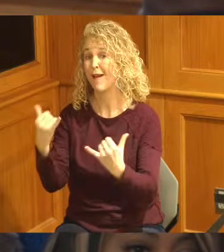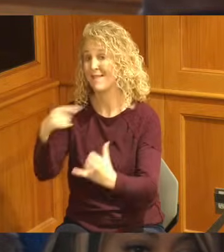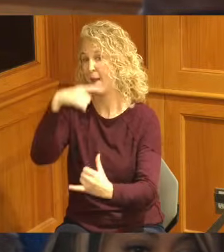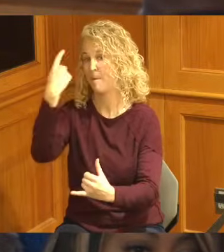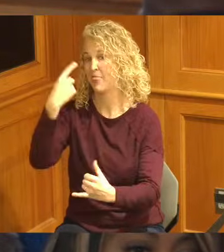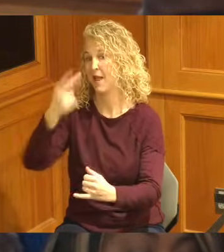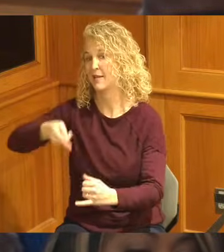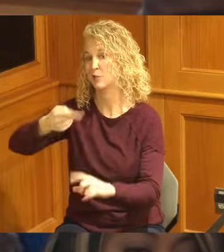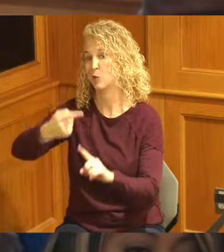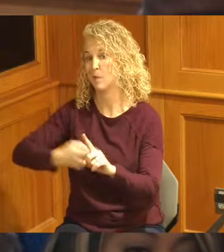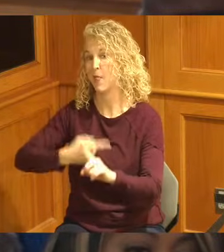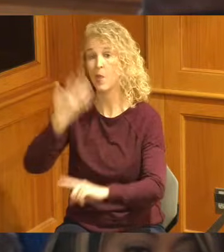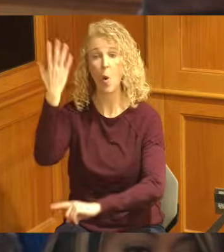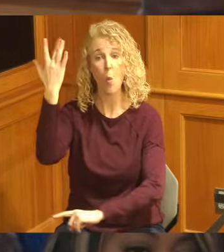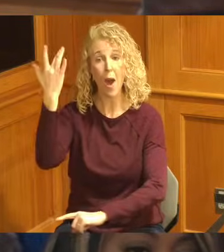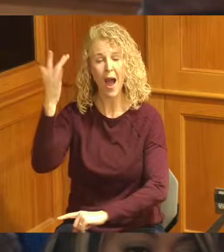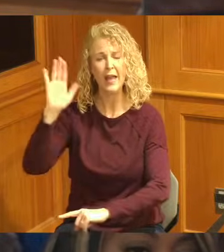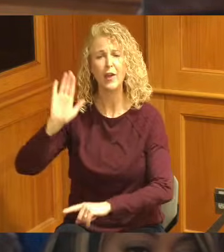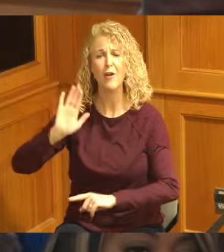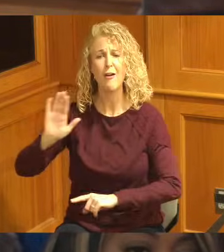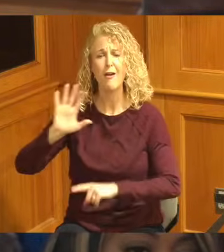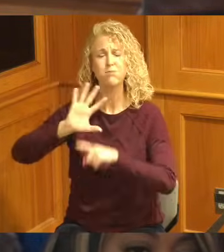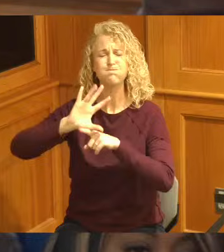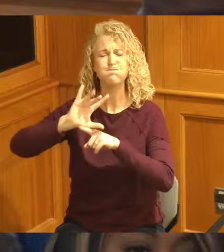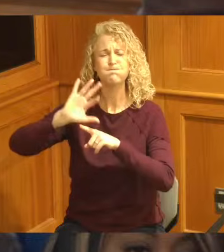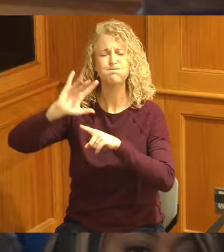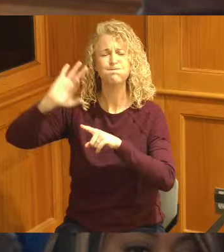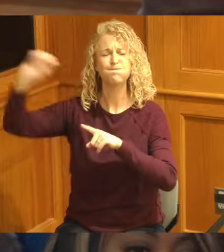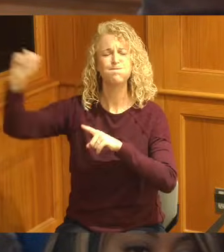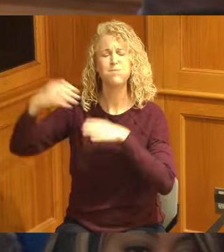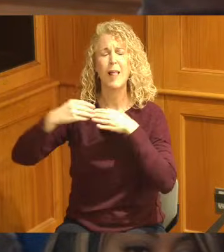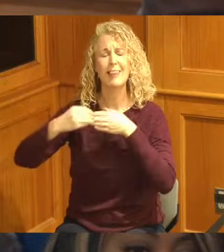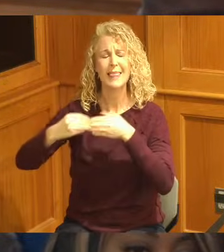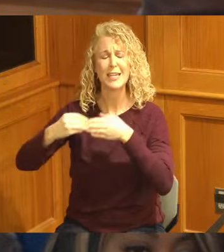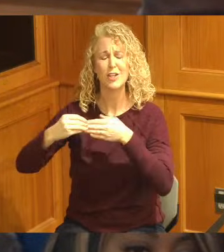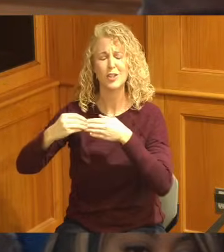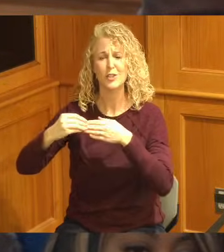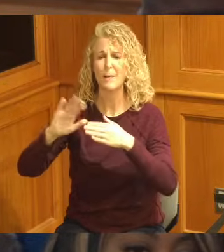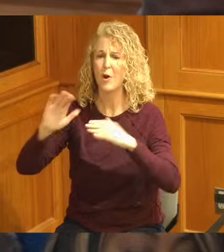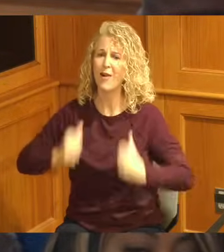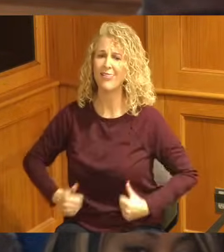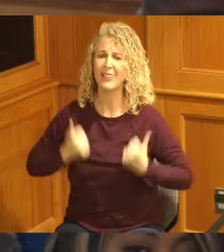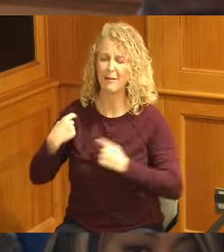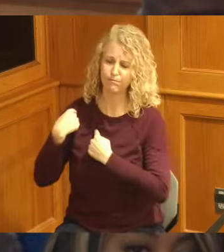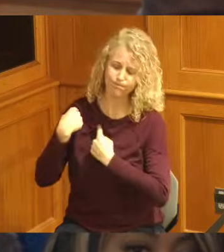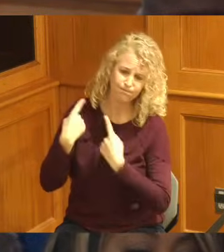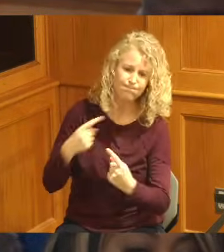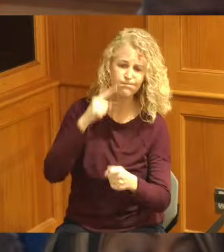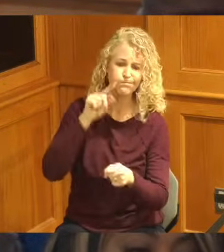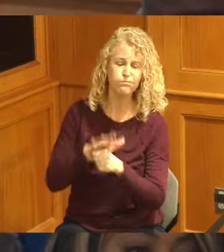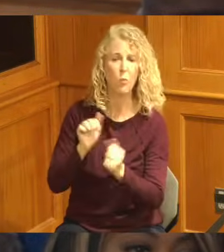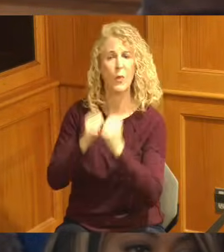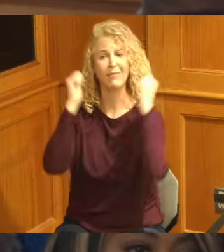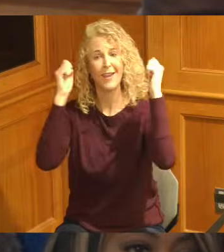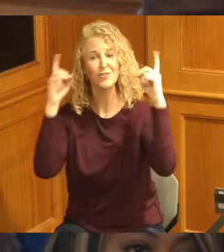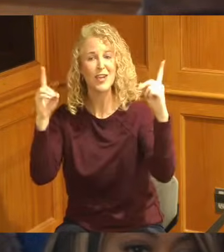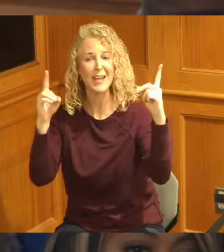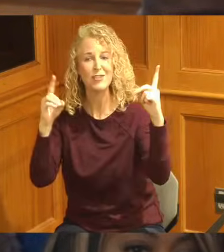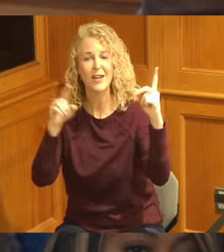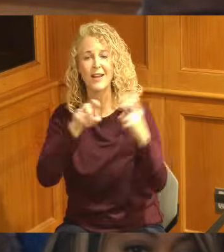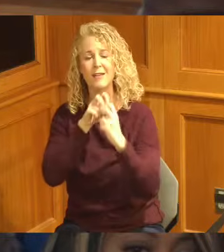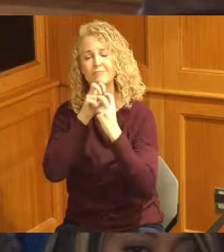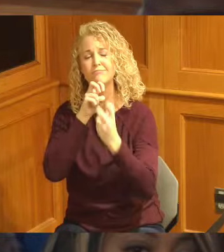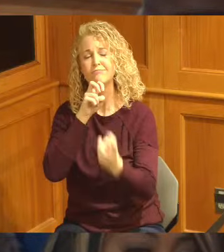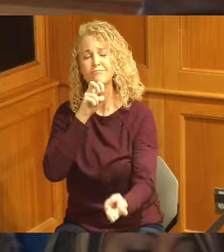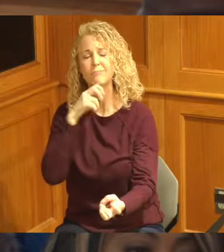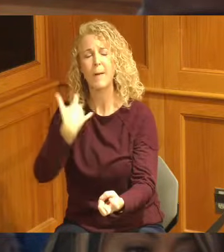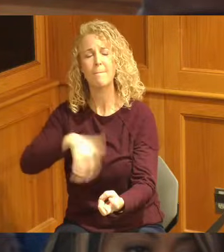Month for her outstanding leadership, lifelong dedication to education, and profound impact on